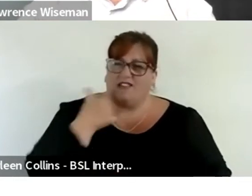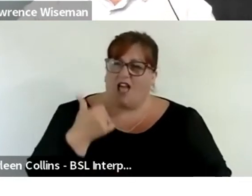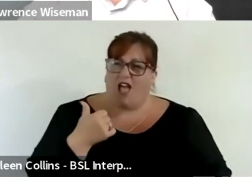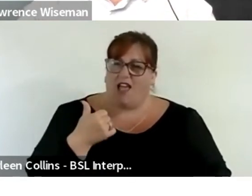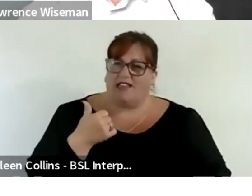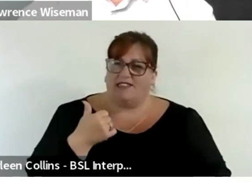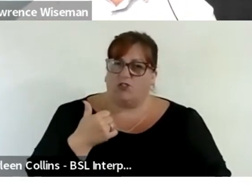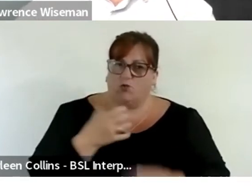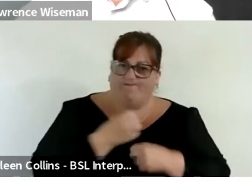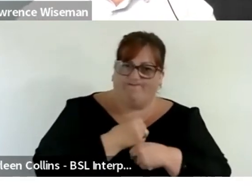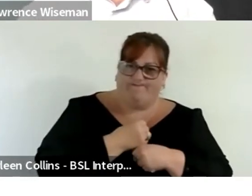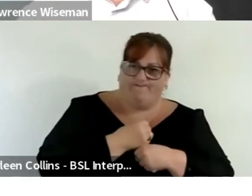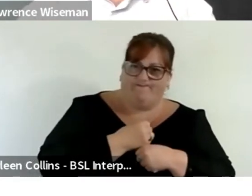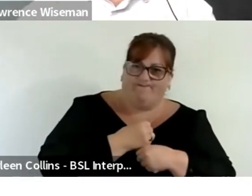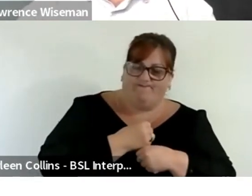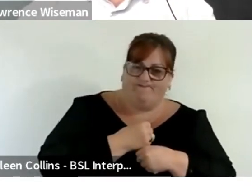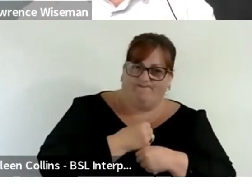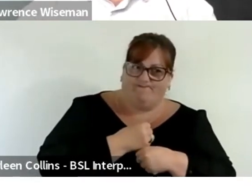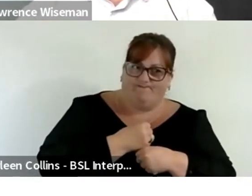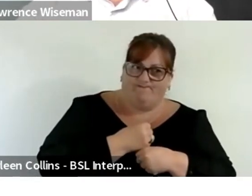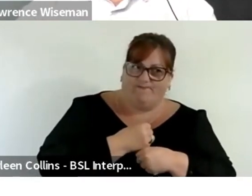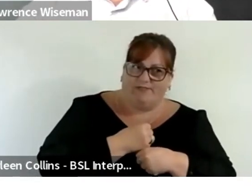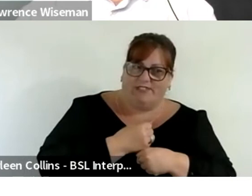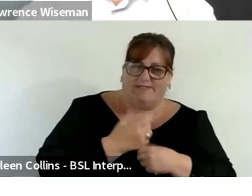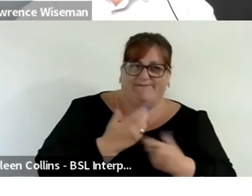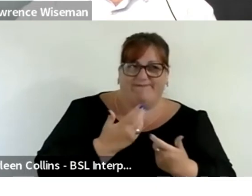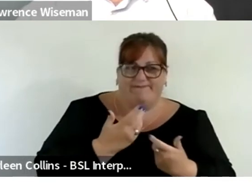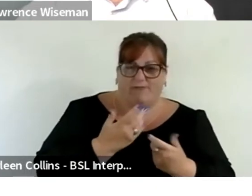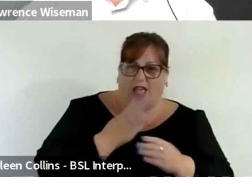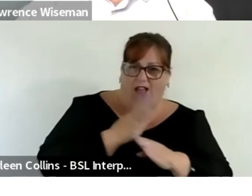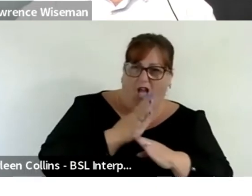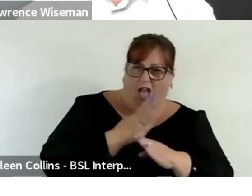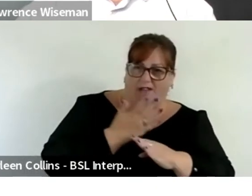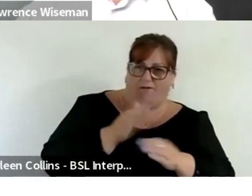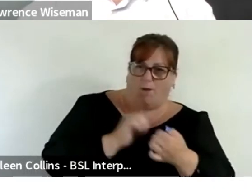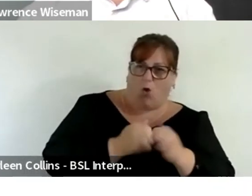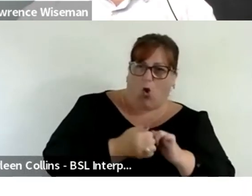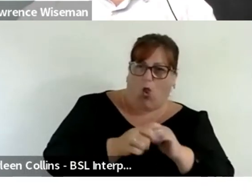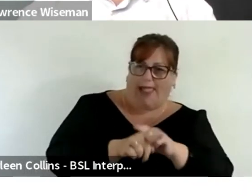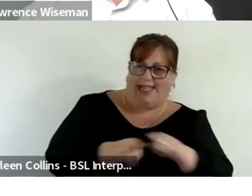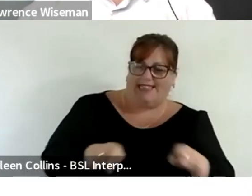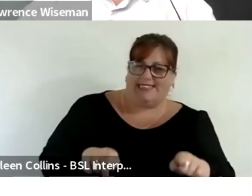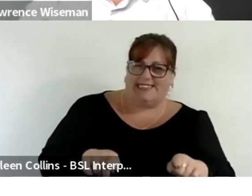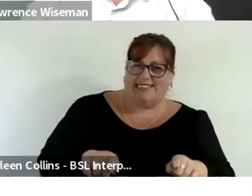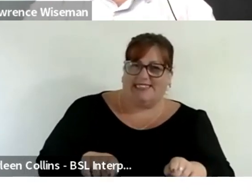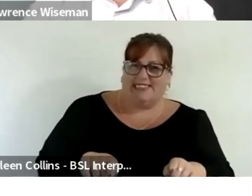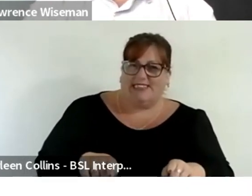I don't know if I've solved it. I don't know if anyone ever solves it, you just kind of figure it out every day, I guess.